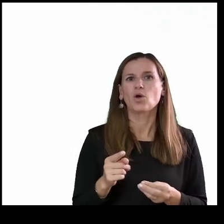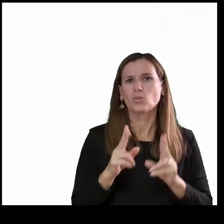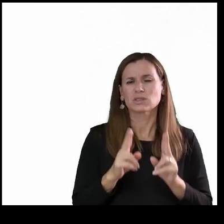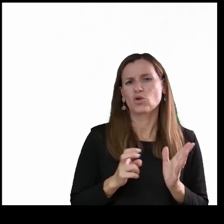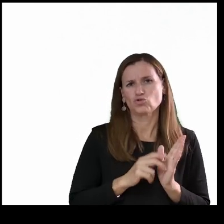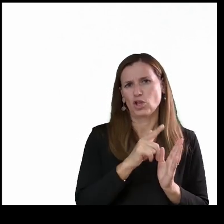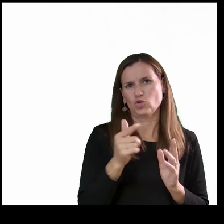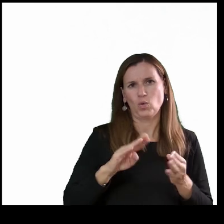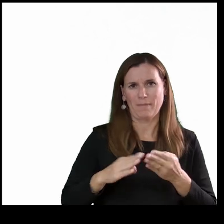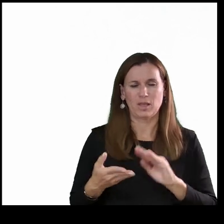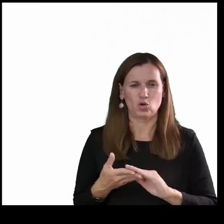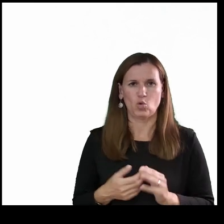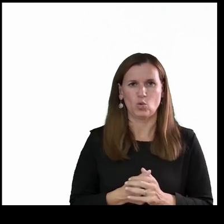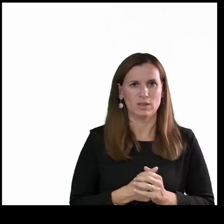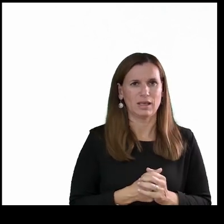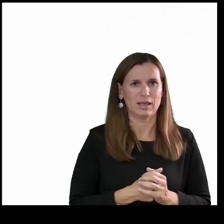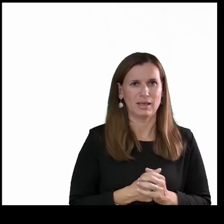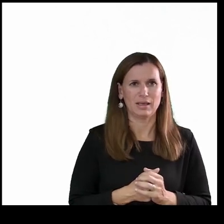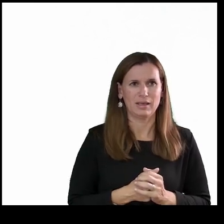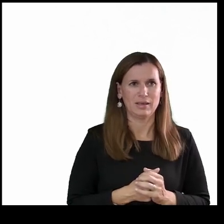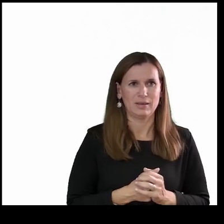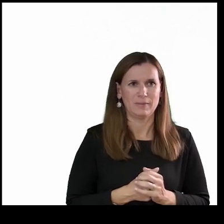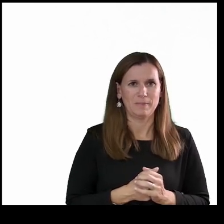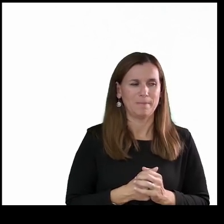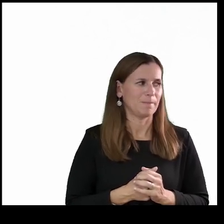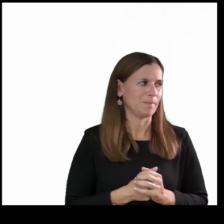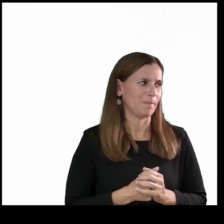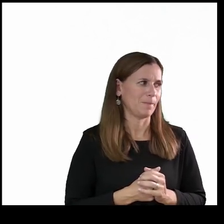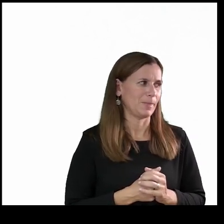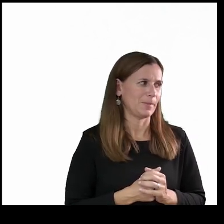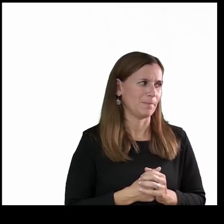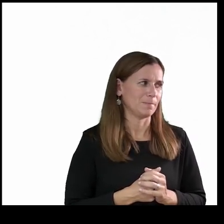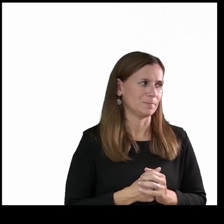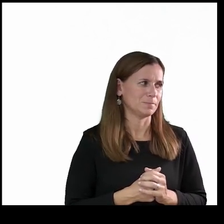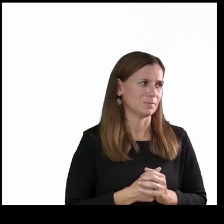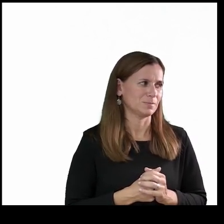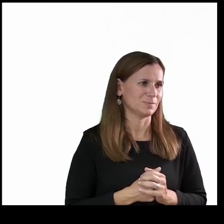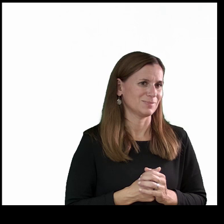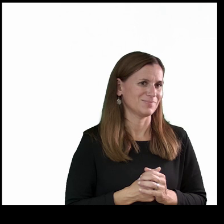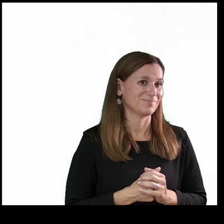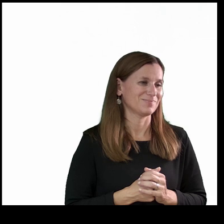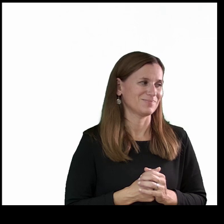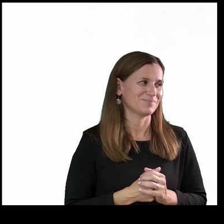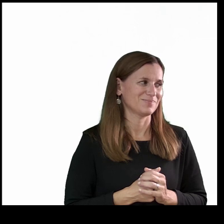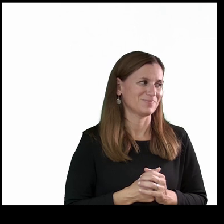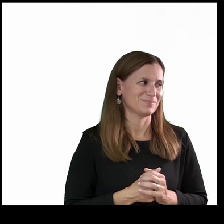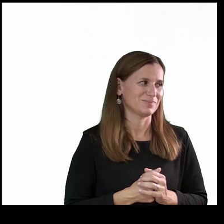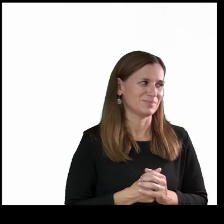then there is a current